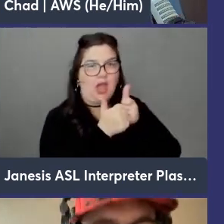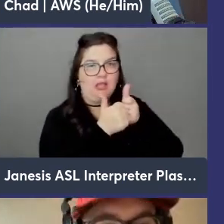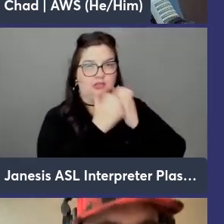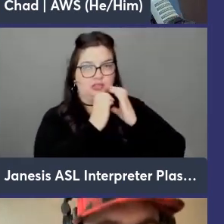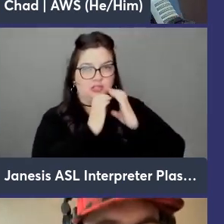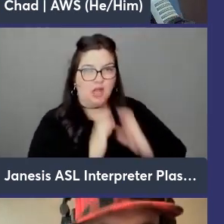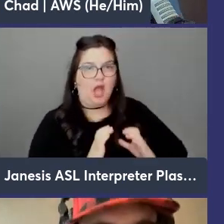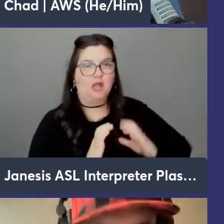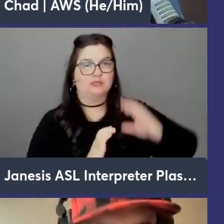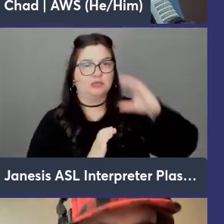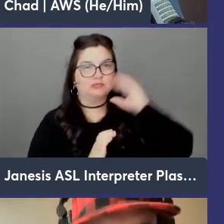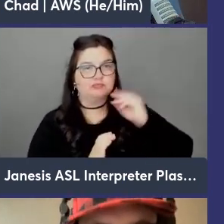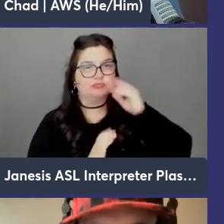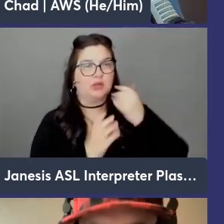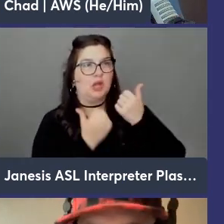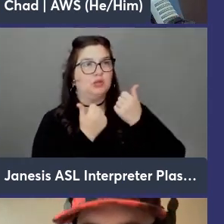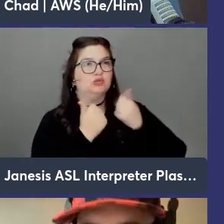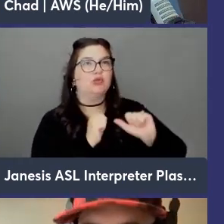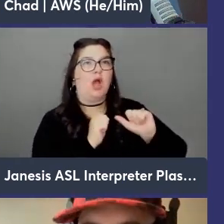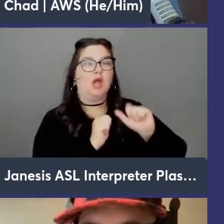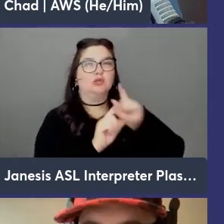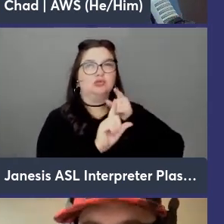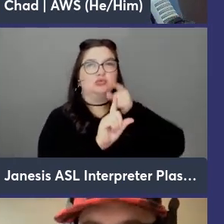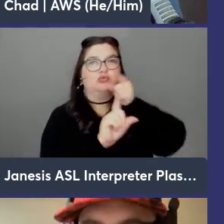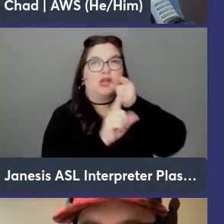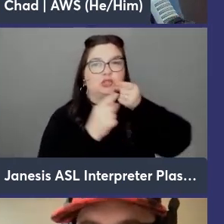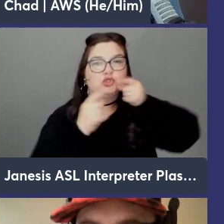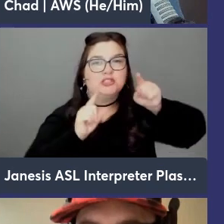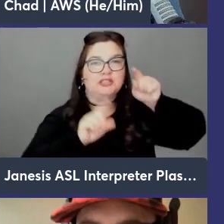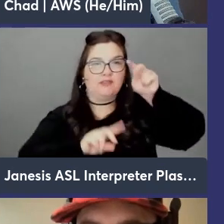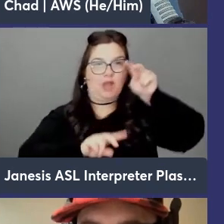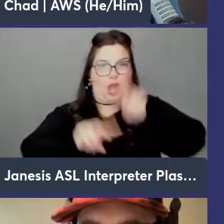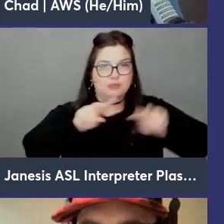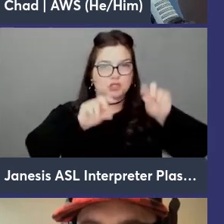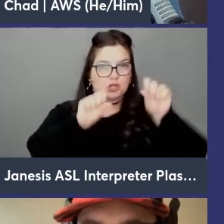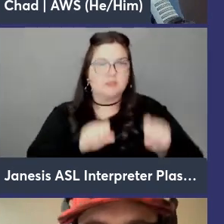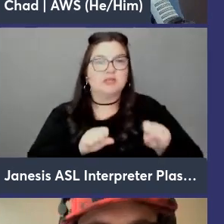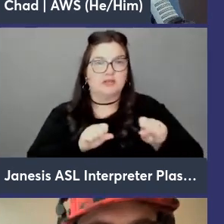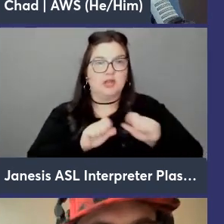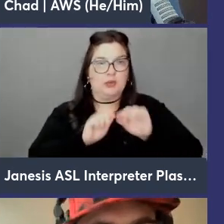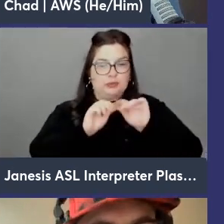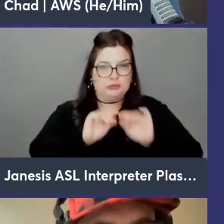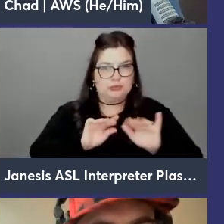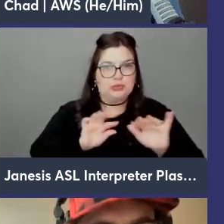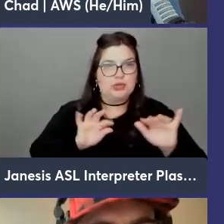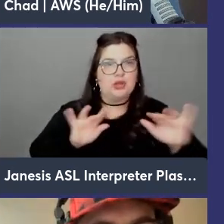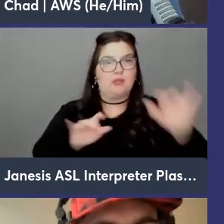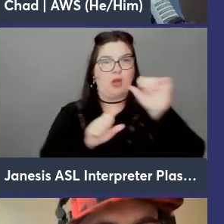when they're trying to achieve observability, across the distributed workload, or managed services.